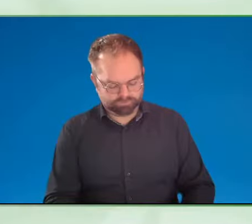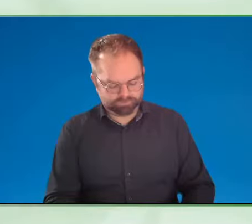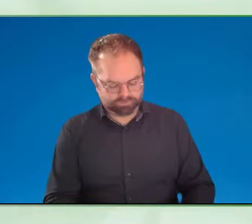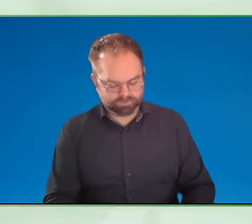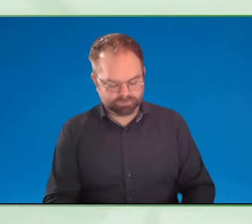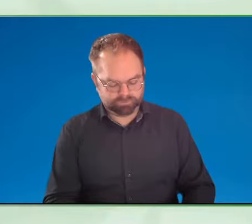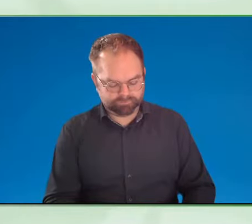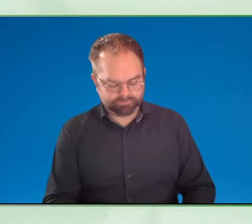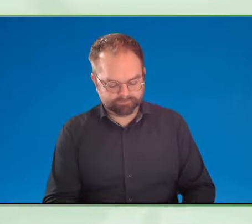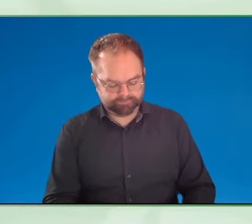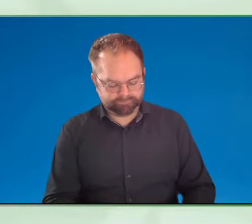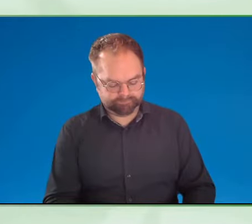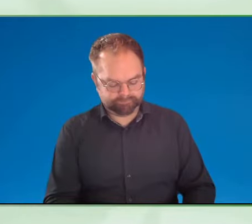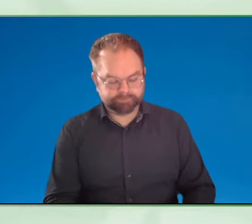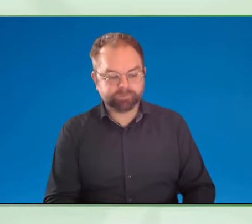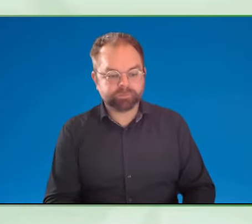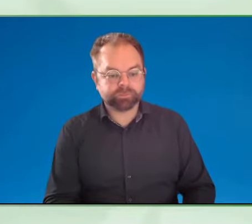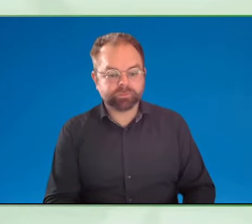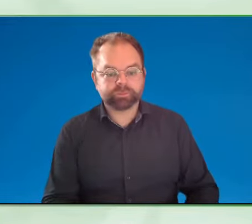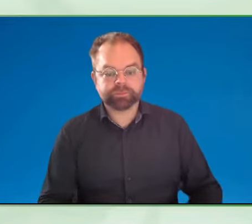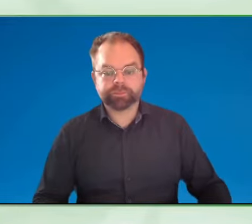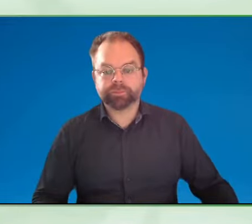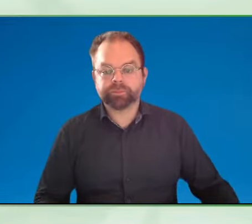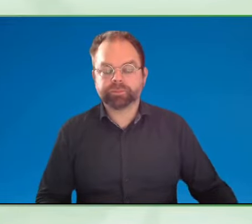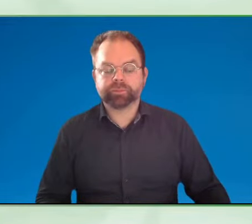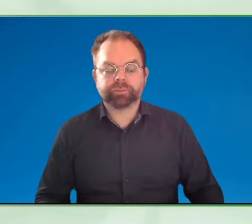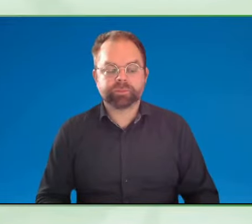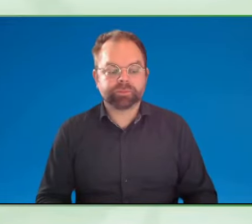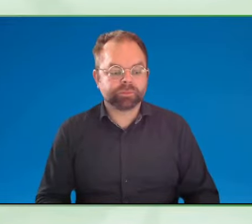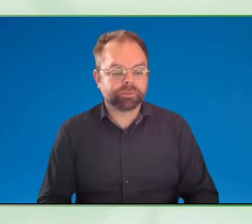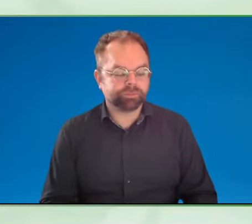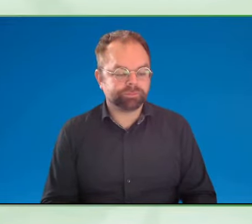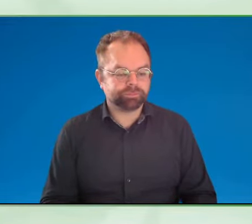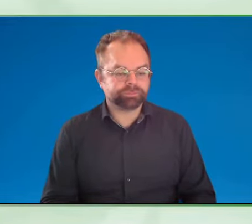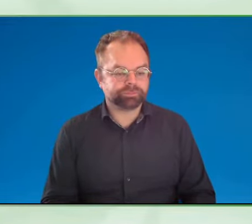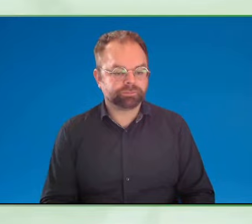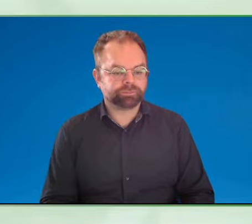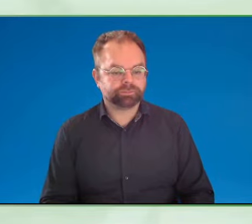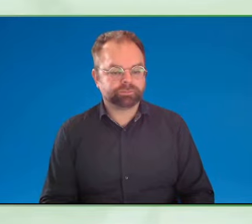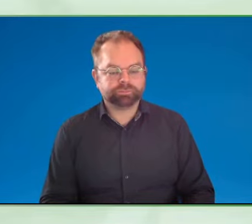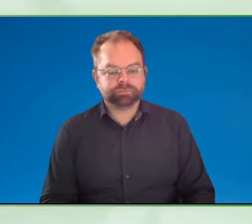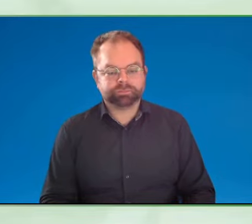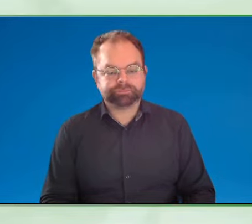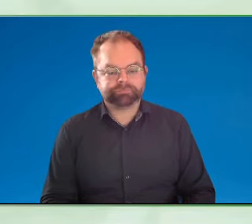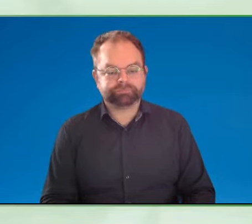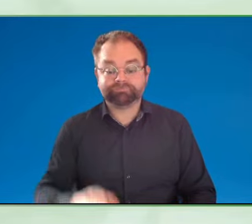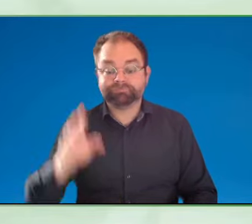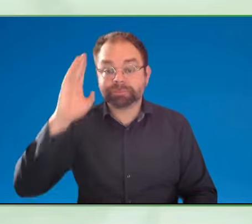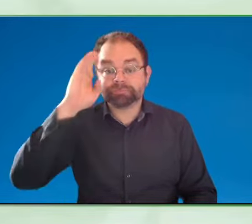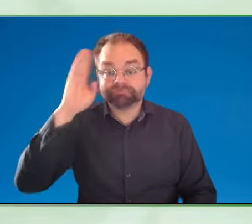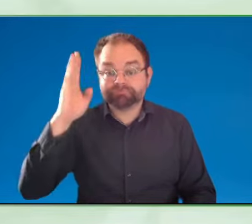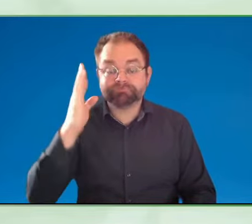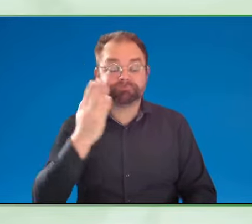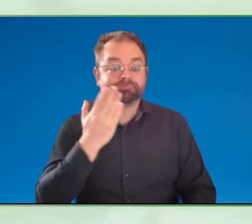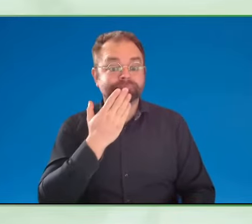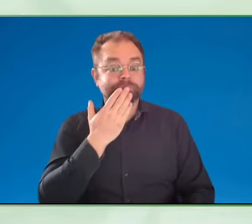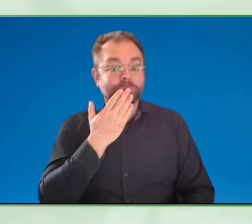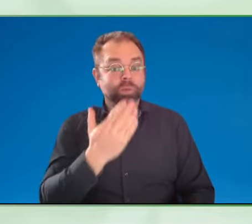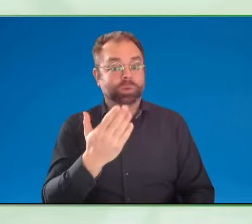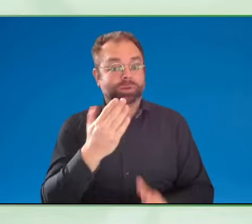Hello and good afternoon everybody here in Vienna and everybody who is watching us online.